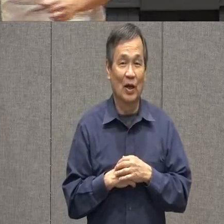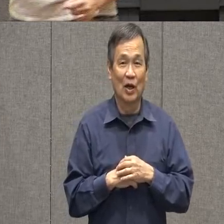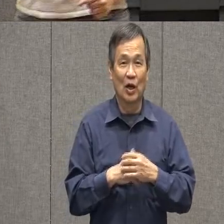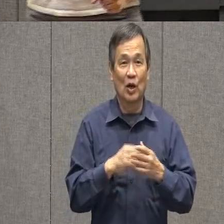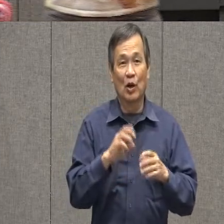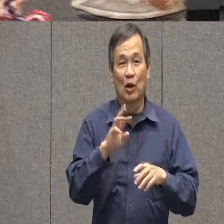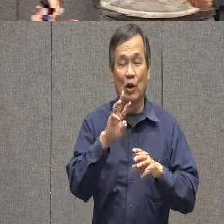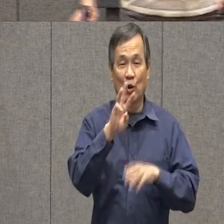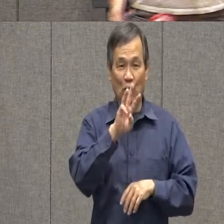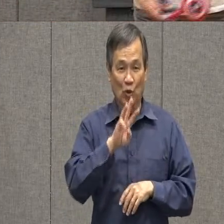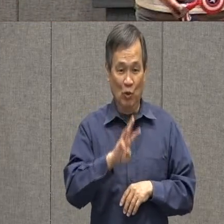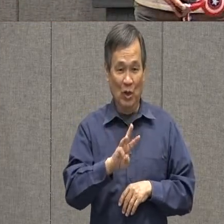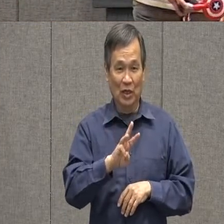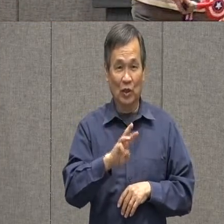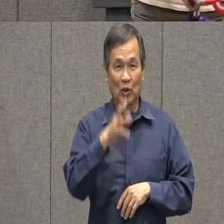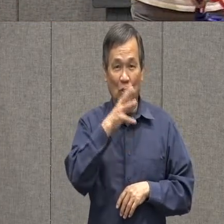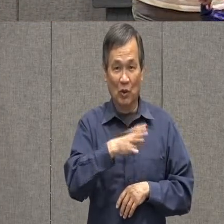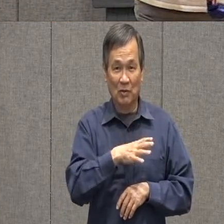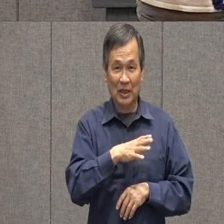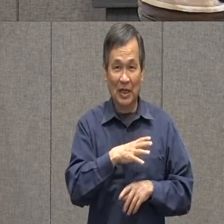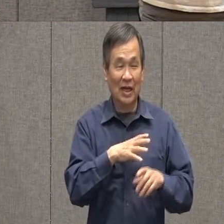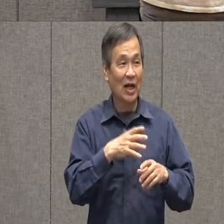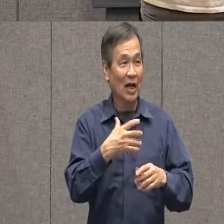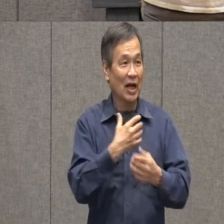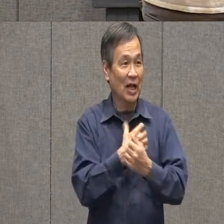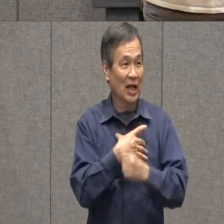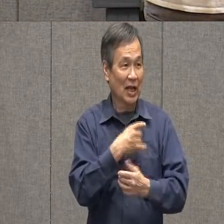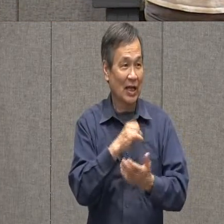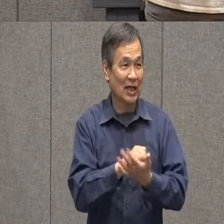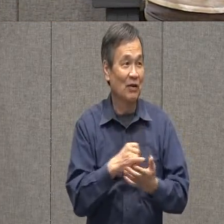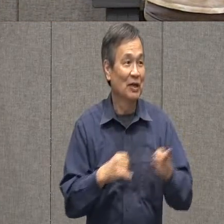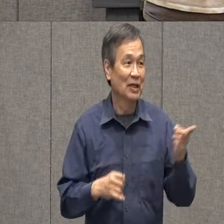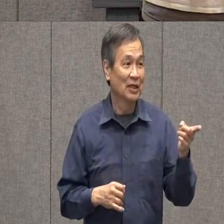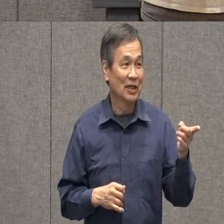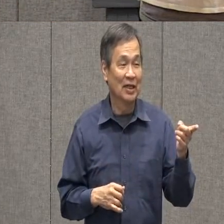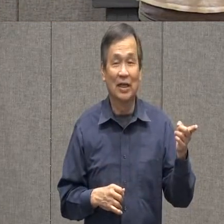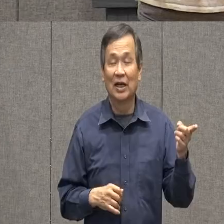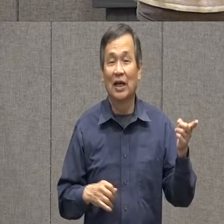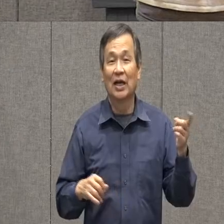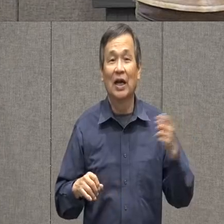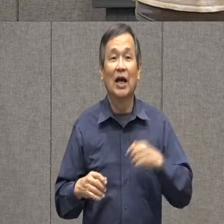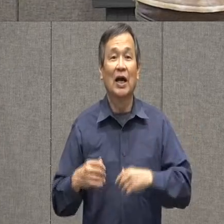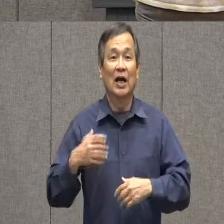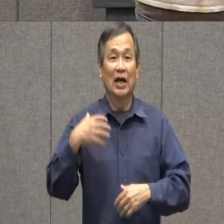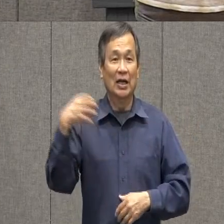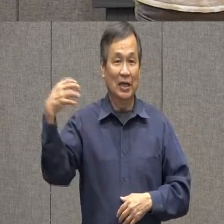She was may favorite when I was a kid. She's a really good choice. I also like Captain America 'cause he has this fun